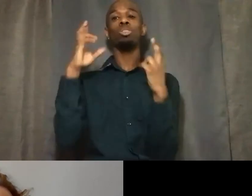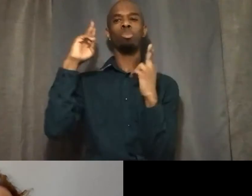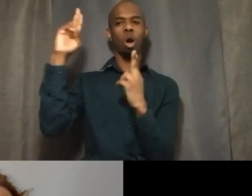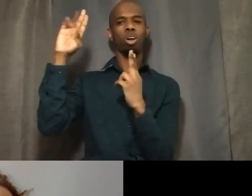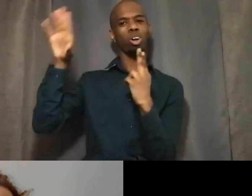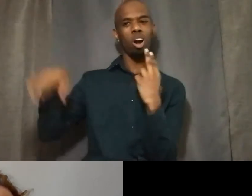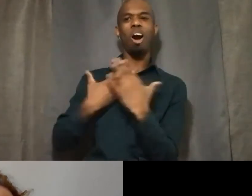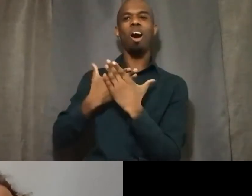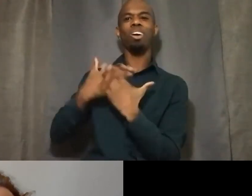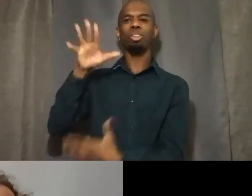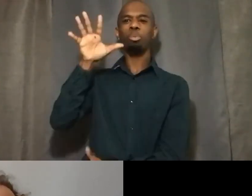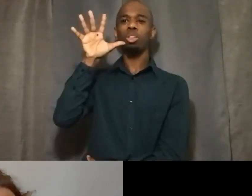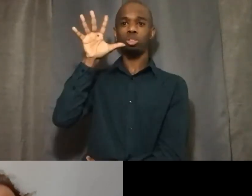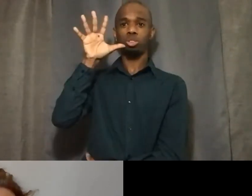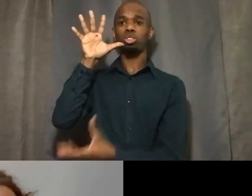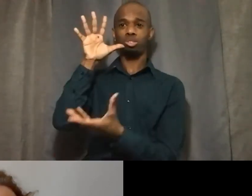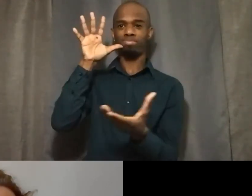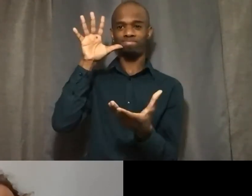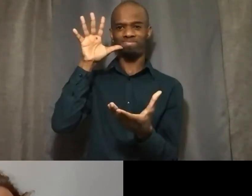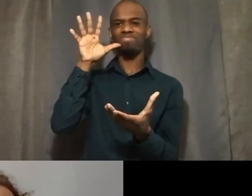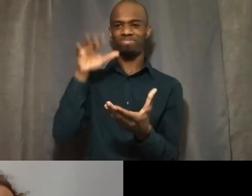Here's to all the mothers. Thank you for sharing that, I think everybody is,